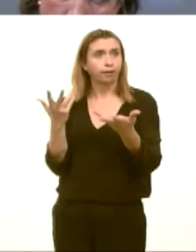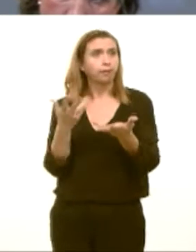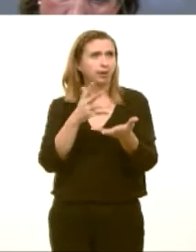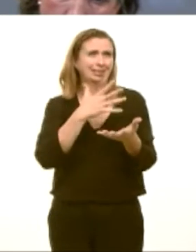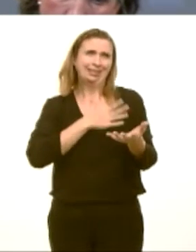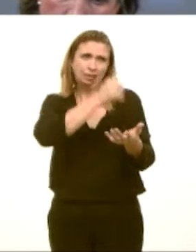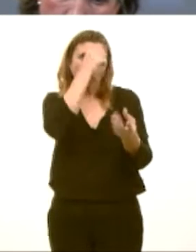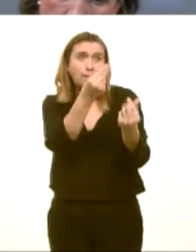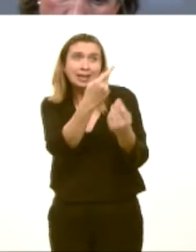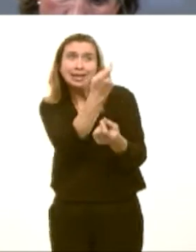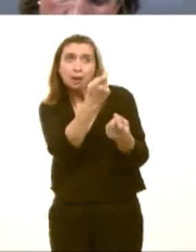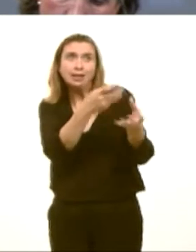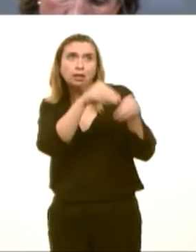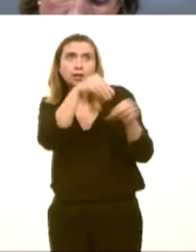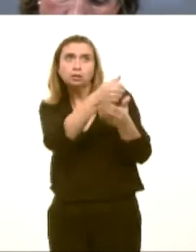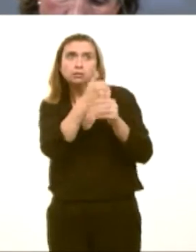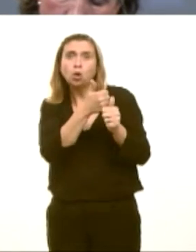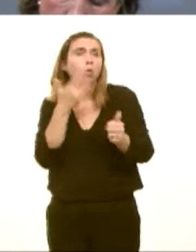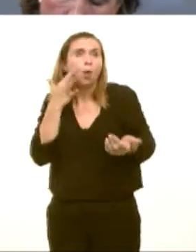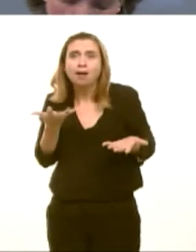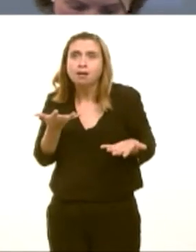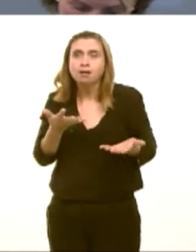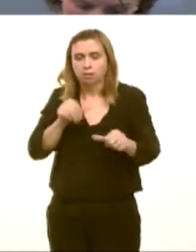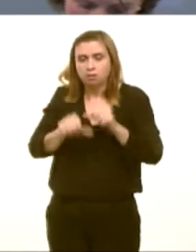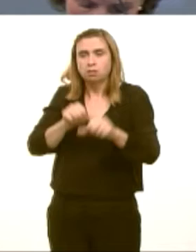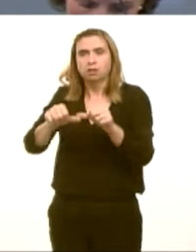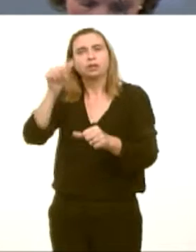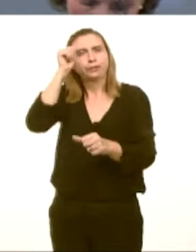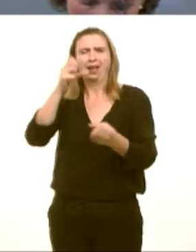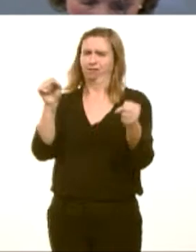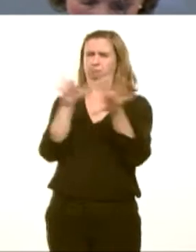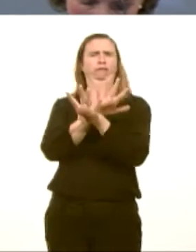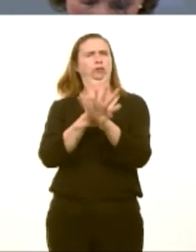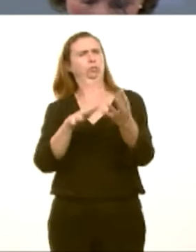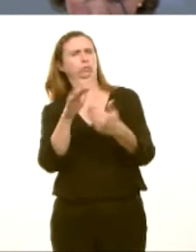There is some confusion over its implementation, but, in particular, one of the calls that